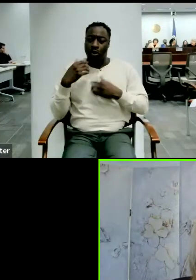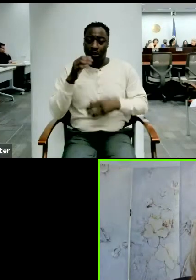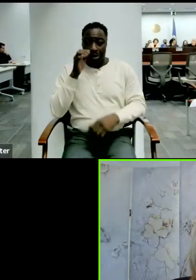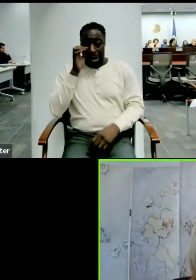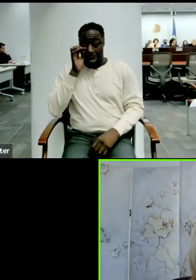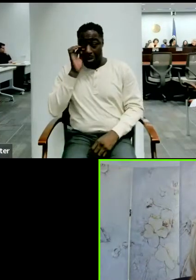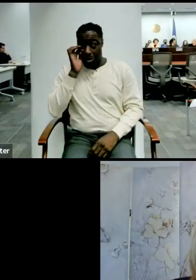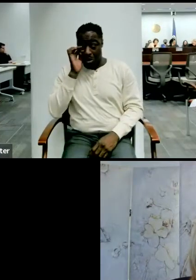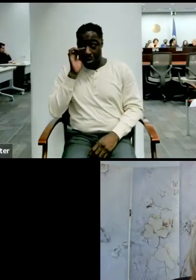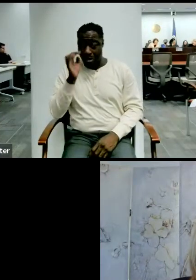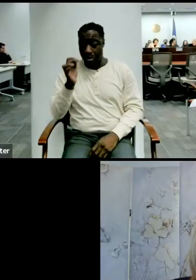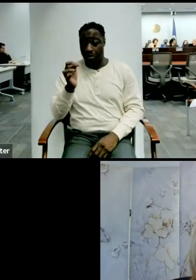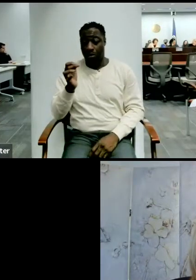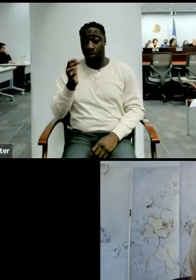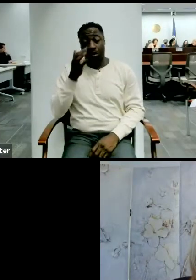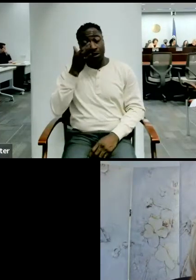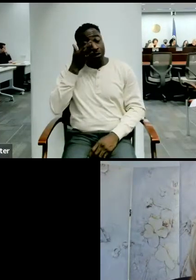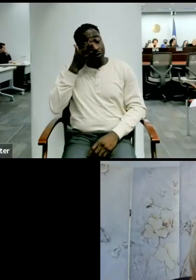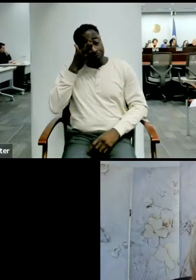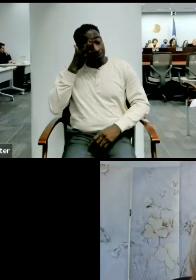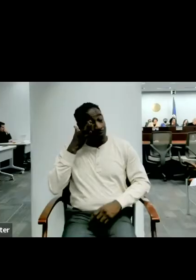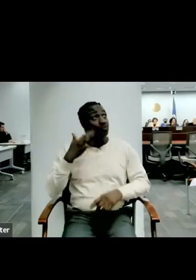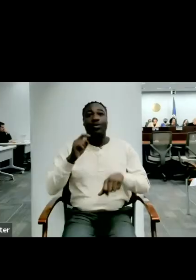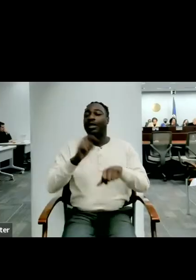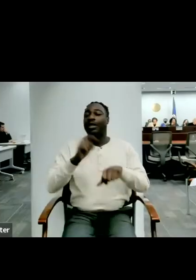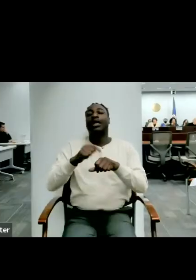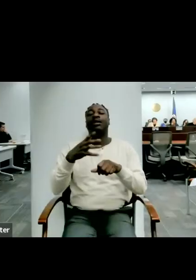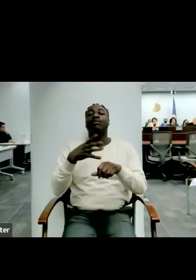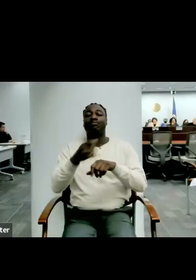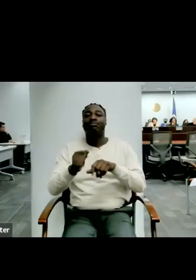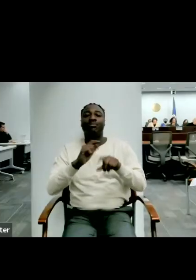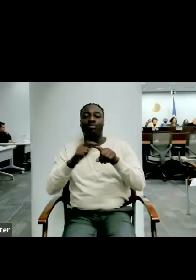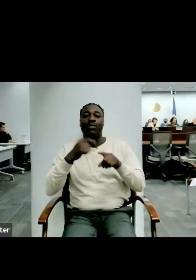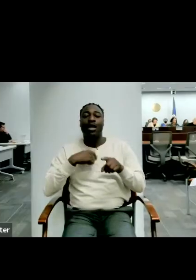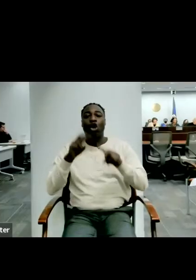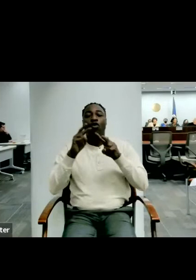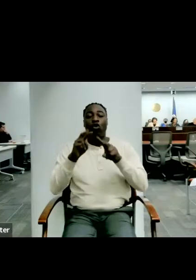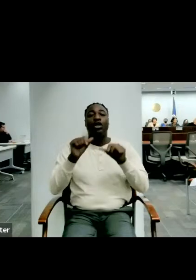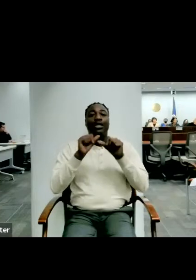Thank you, I'm out of time unfortunately but again look forward to continuing the dialogue.